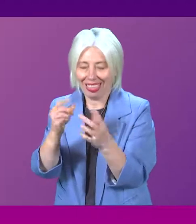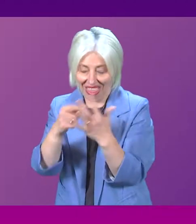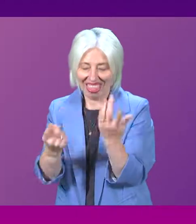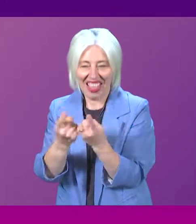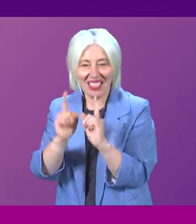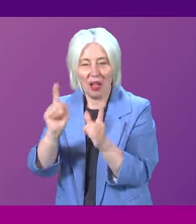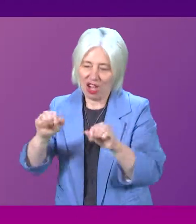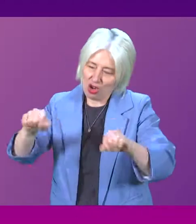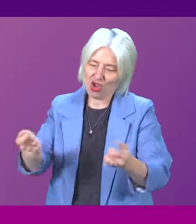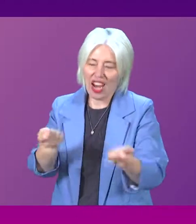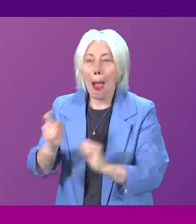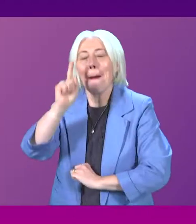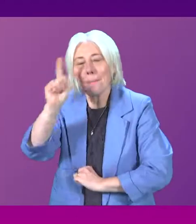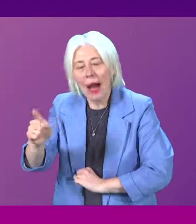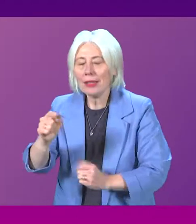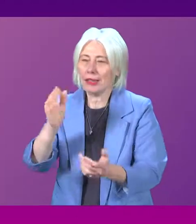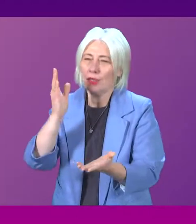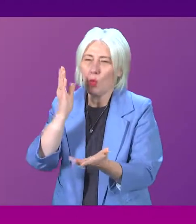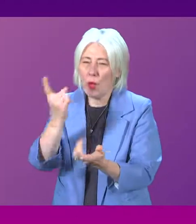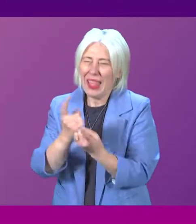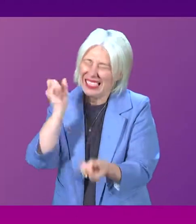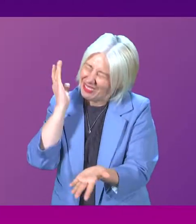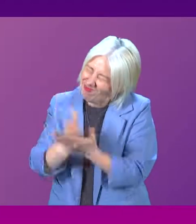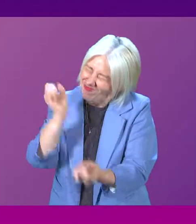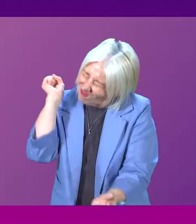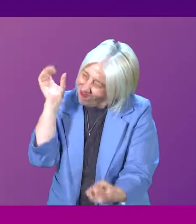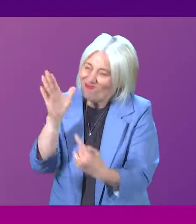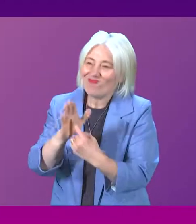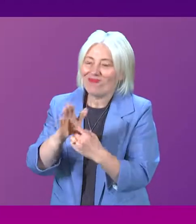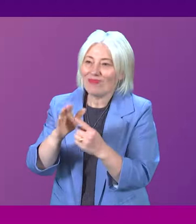the terms of reference, but I have also asked him specifically to meet the bereaved families